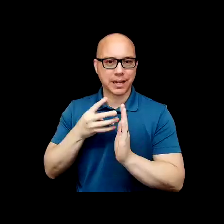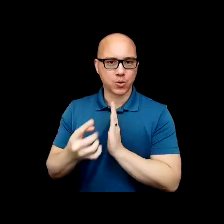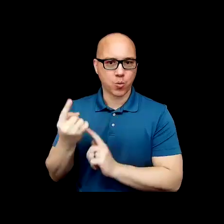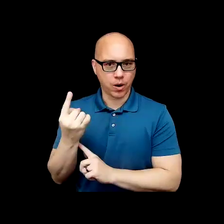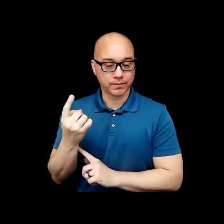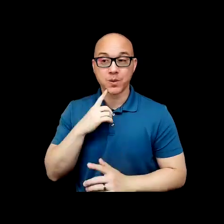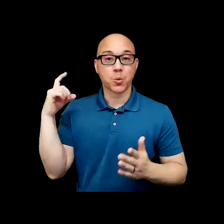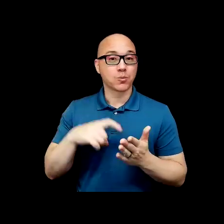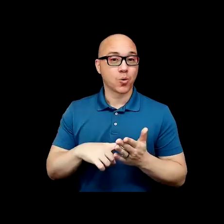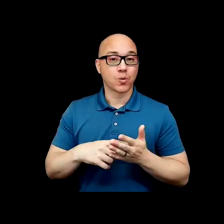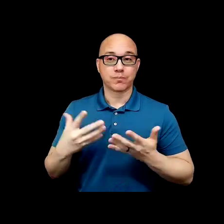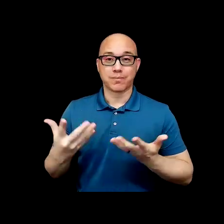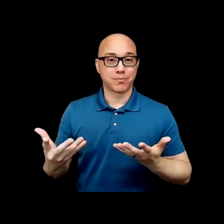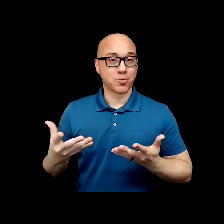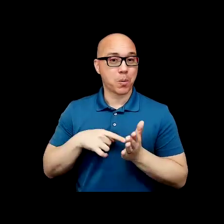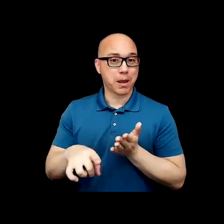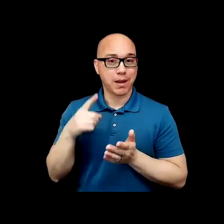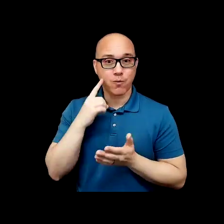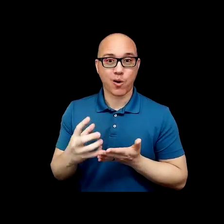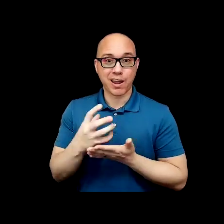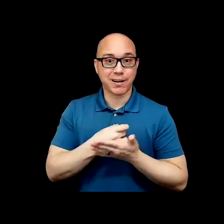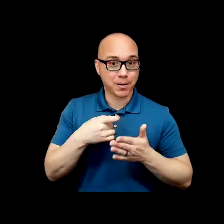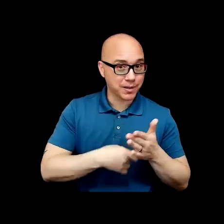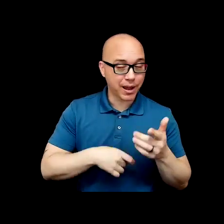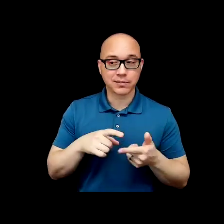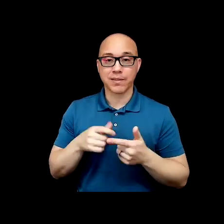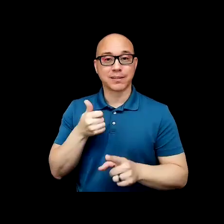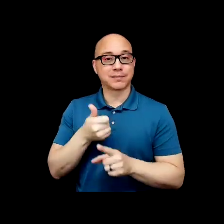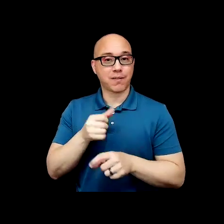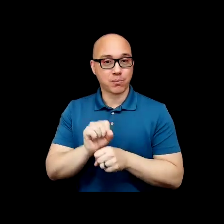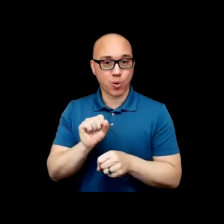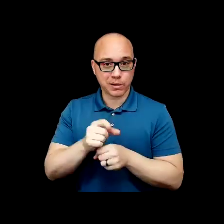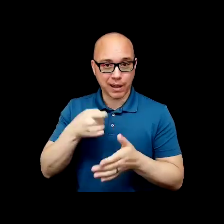for income tax and what you are paying for the Self-Employment Tax on your business.